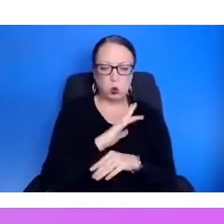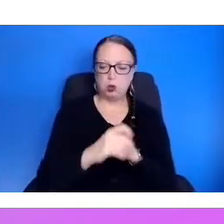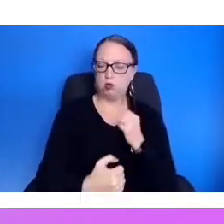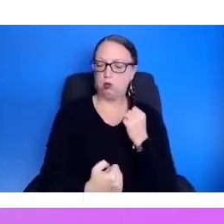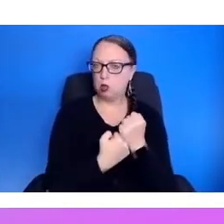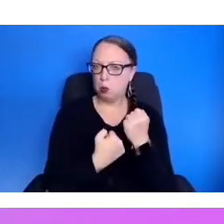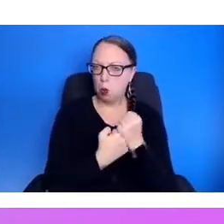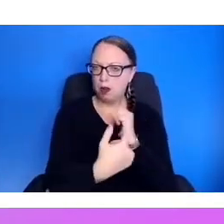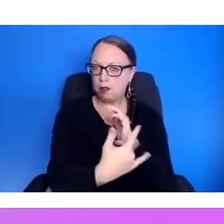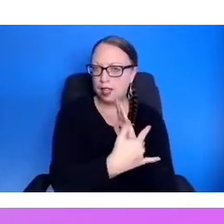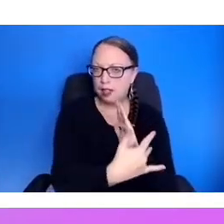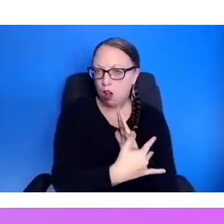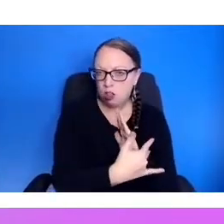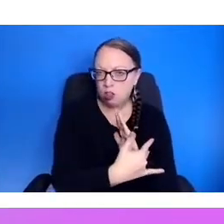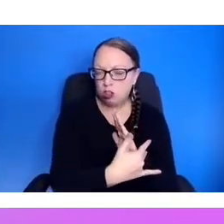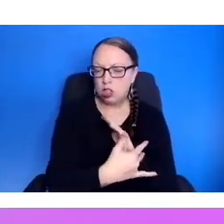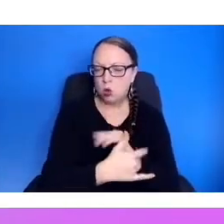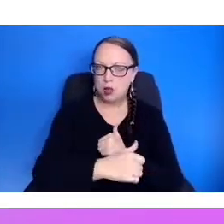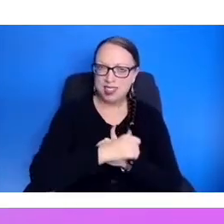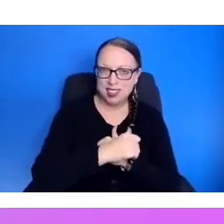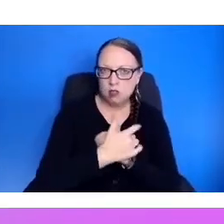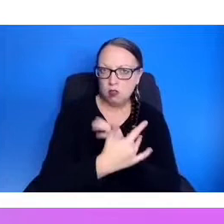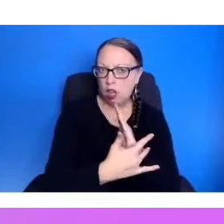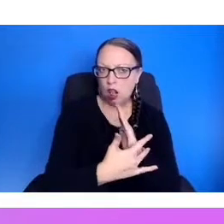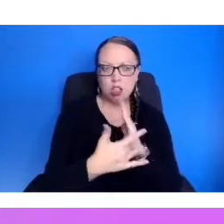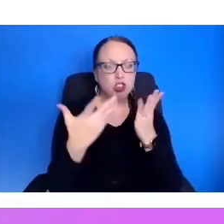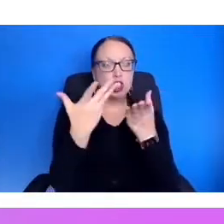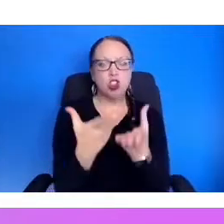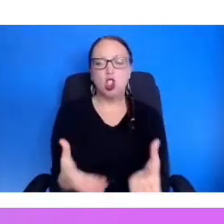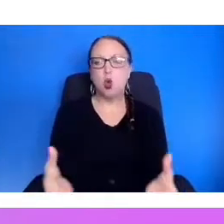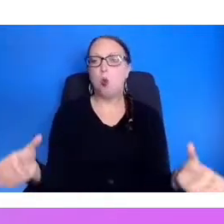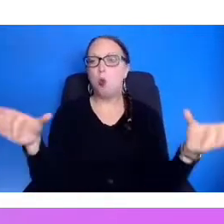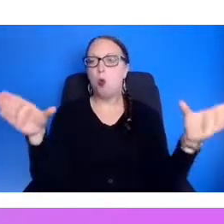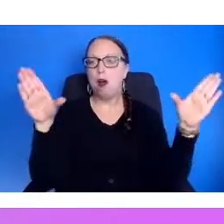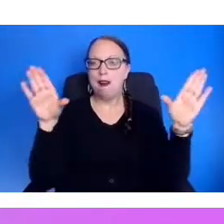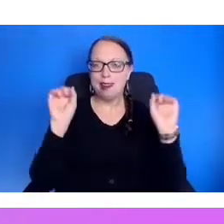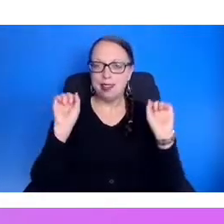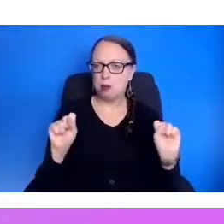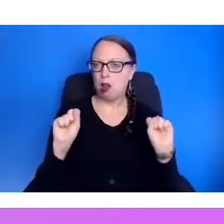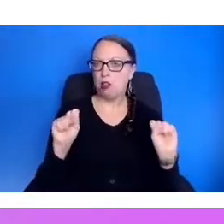it's just that as wide as possible that you make something available and equitable and fair.